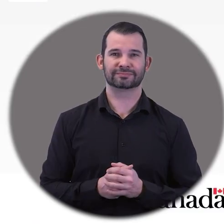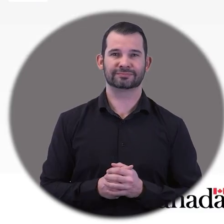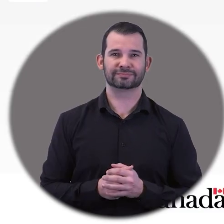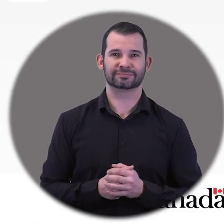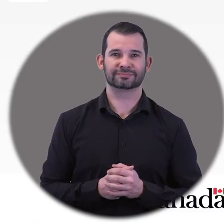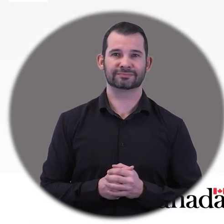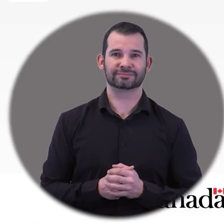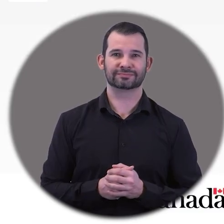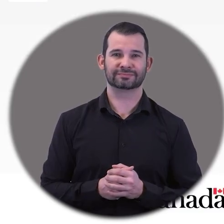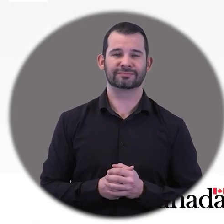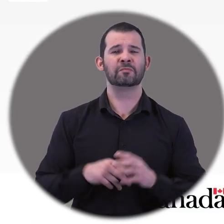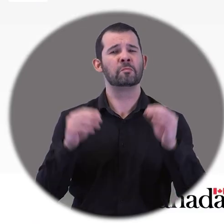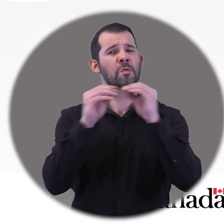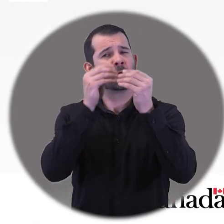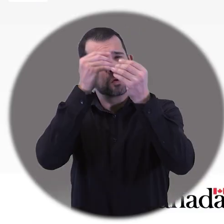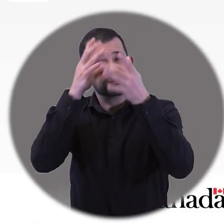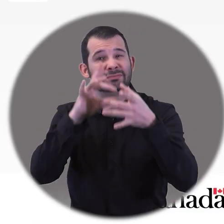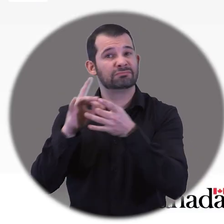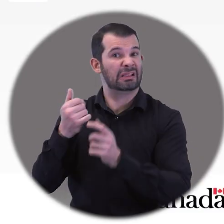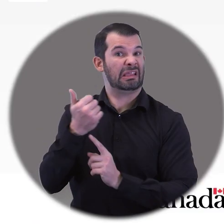For more information on any of the topics